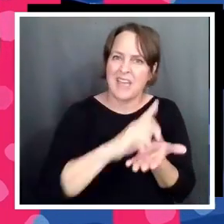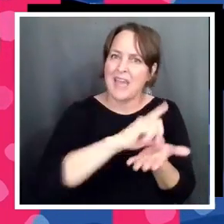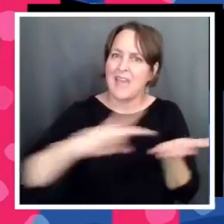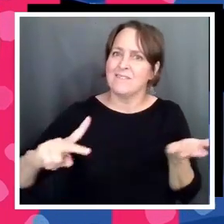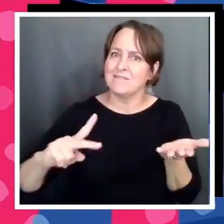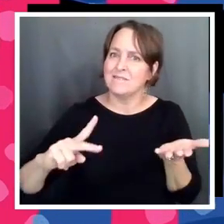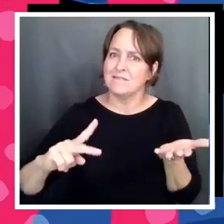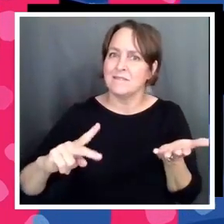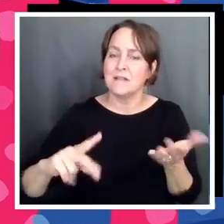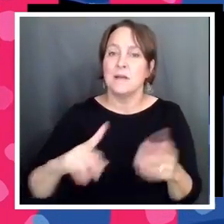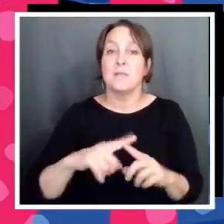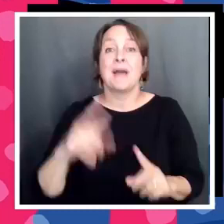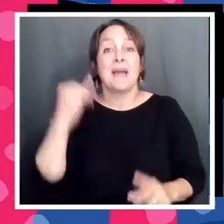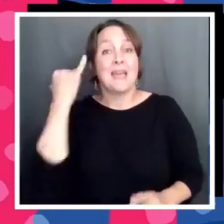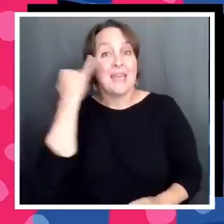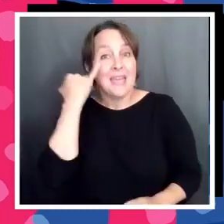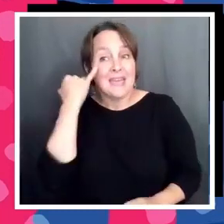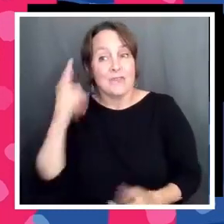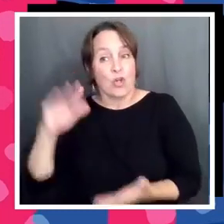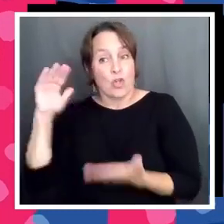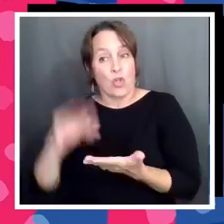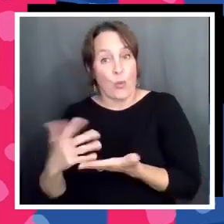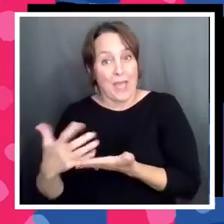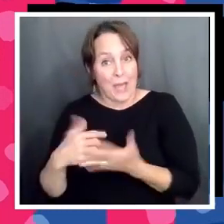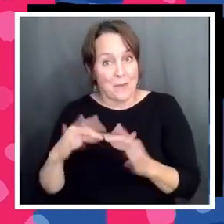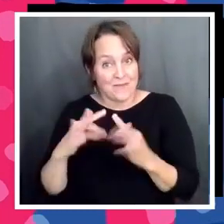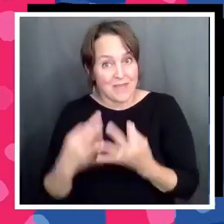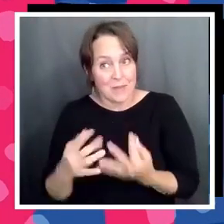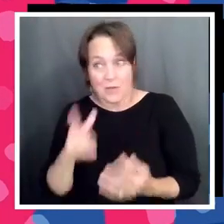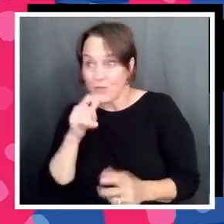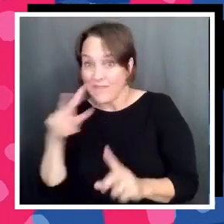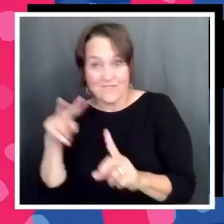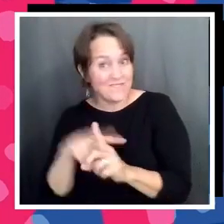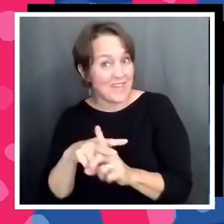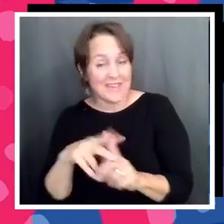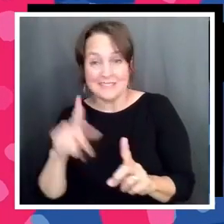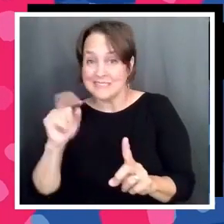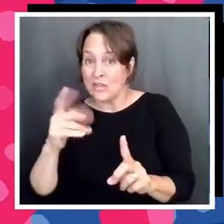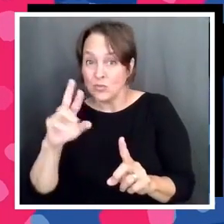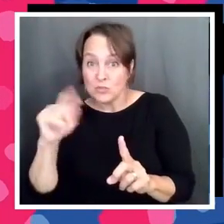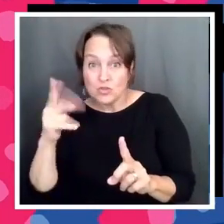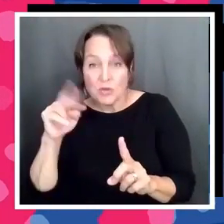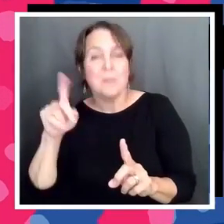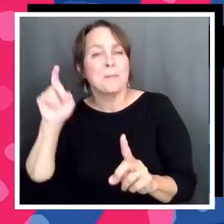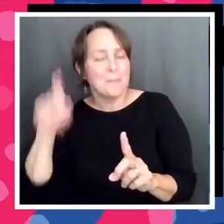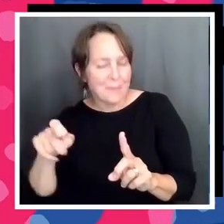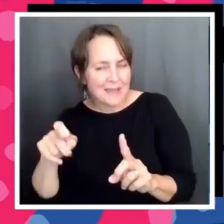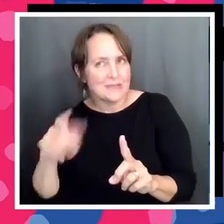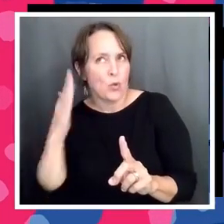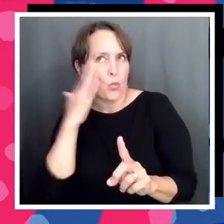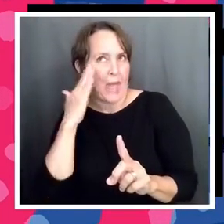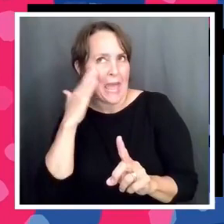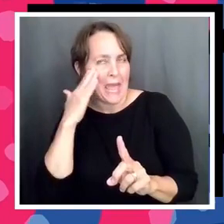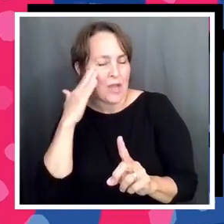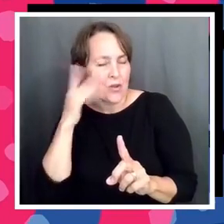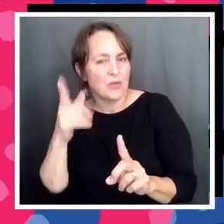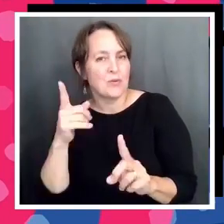AND HALF. BUT ONLY IF LOW INCOME FAMILIES WHO DON'T USUALLY FILE TAX